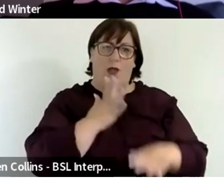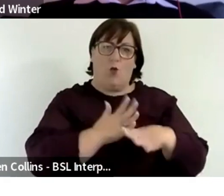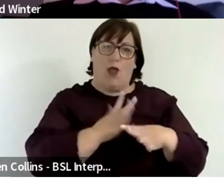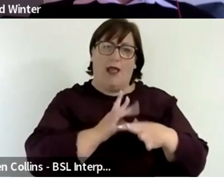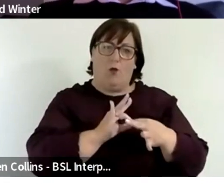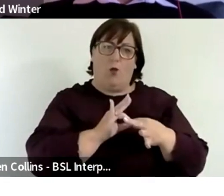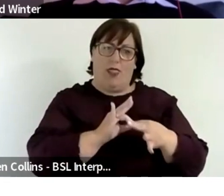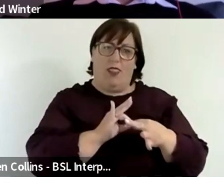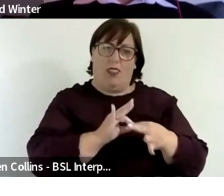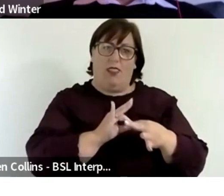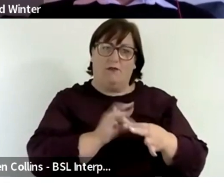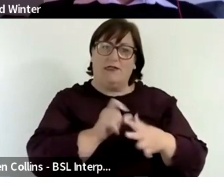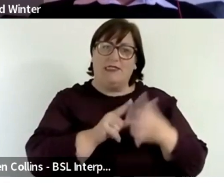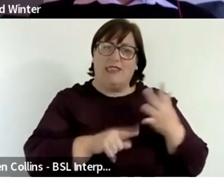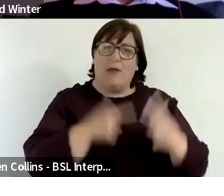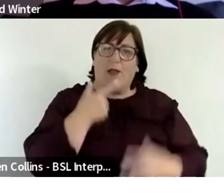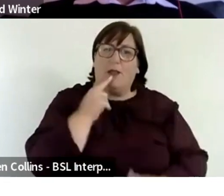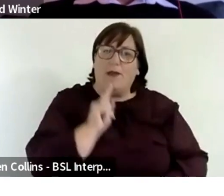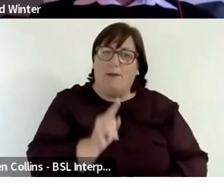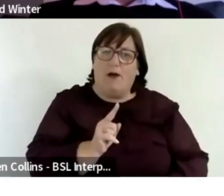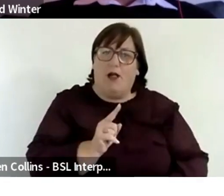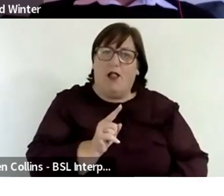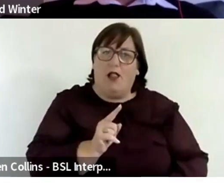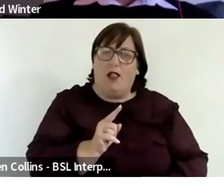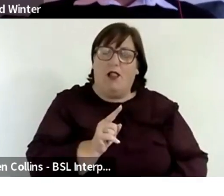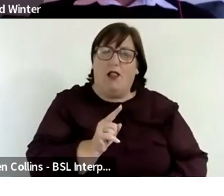To give you more information about the project the young people did, on the next slide.